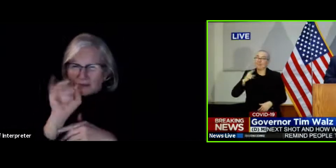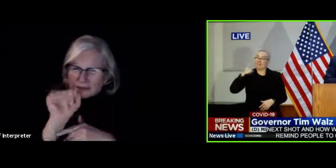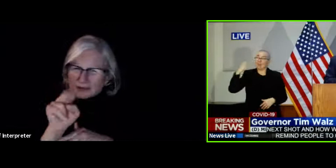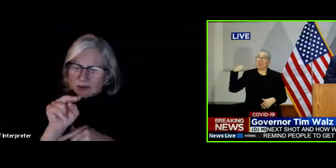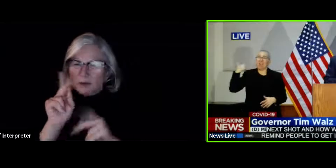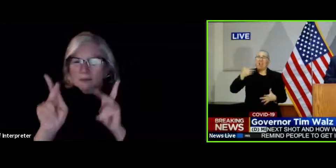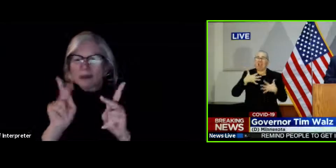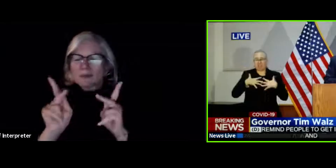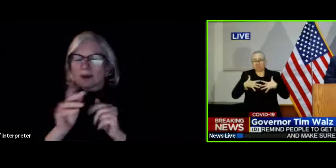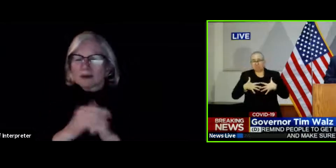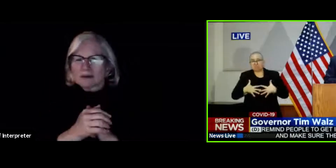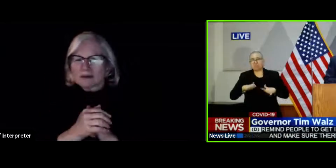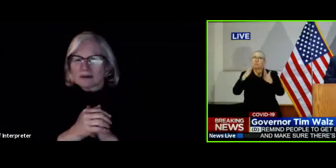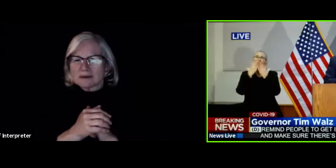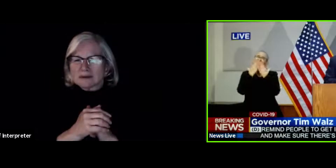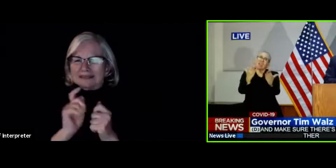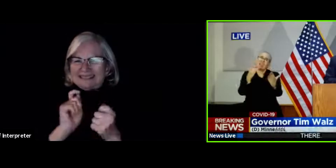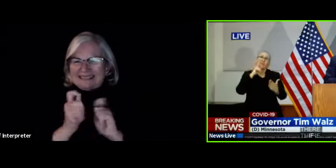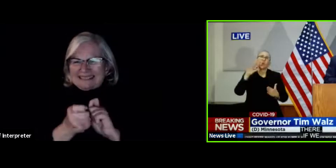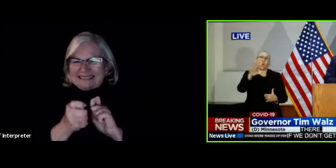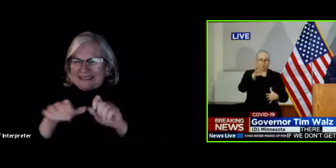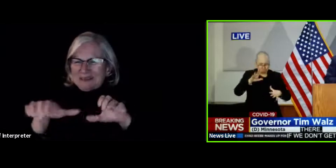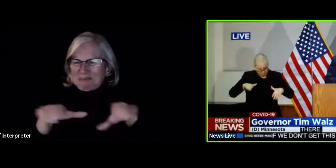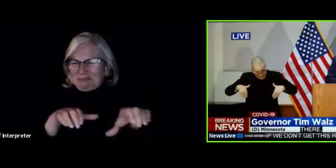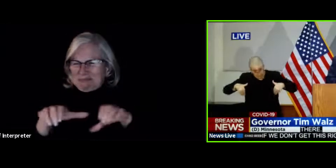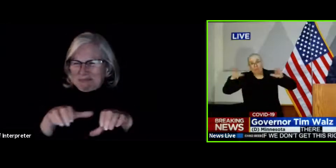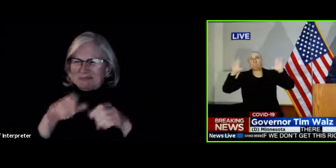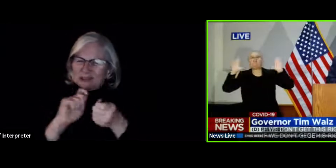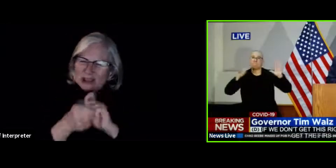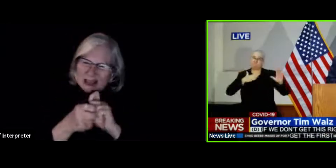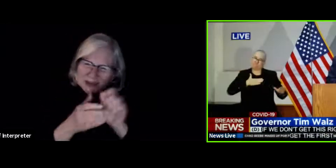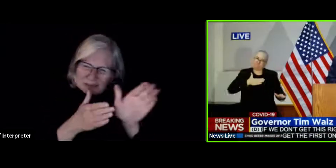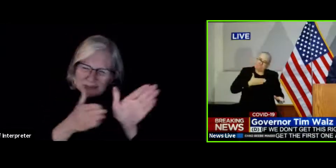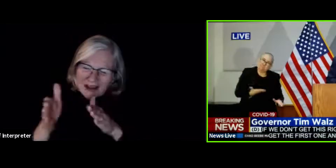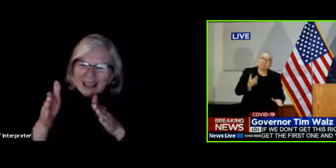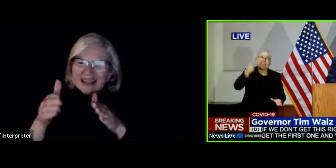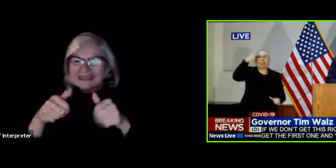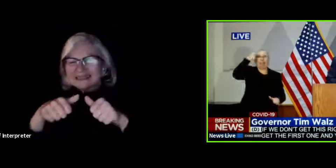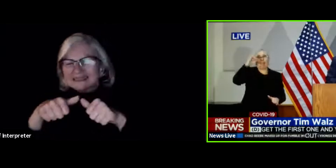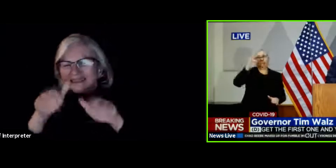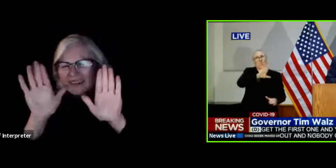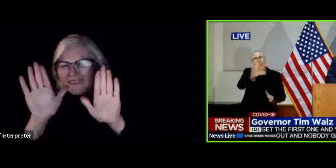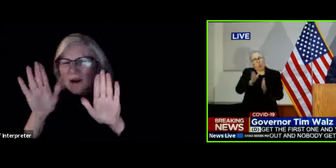FOR SACRIFICING TO MAKE SURE THAT YOUR NEIGHBORS AND THOSE FRONT-LINE HEALTH CARE WORKERS STAY SAFE.